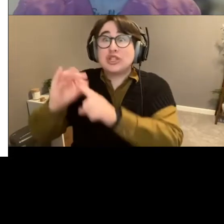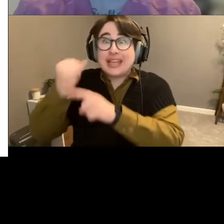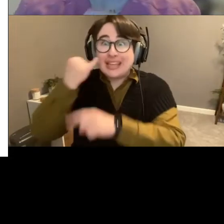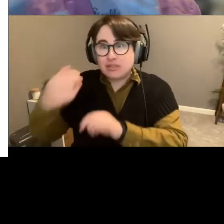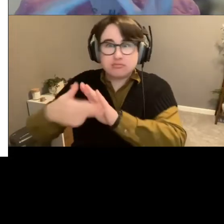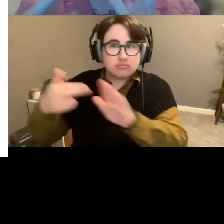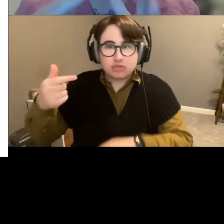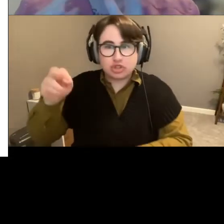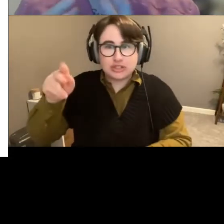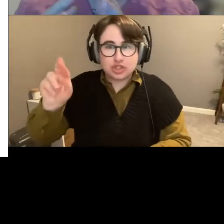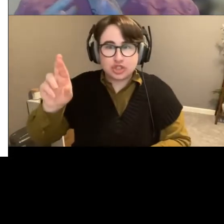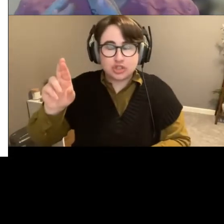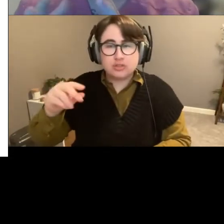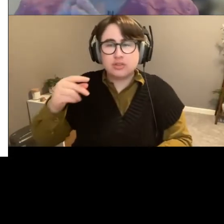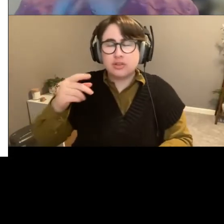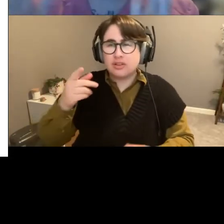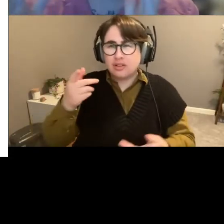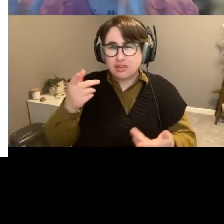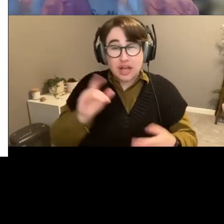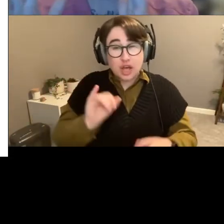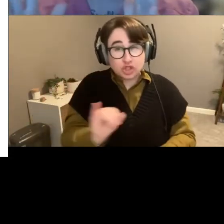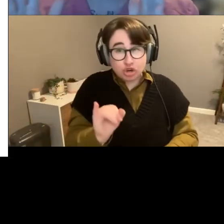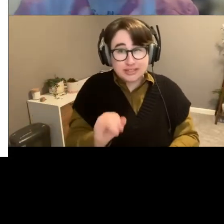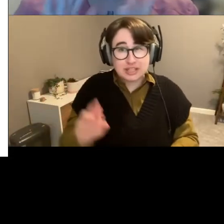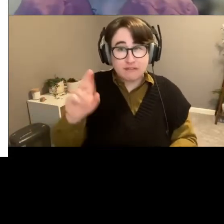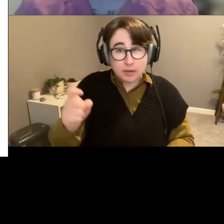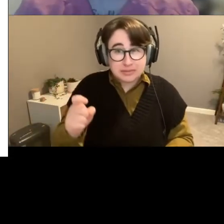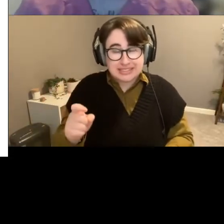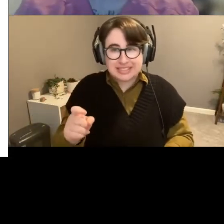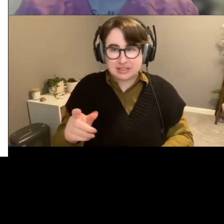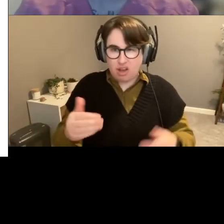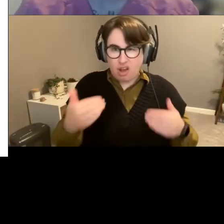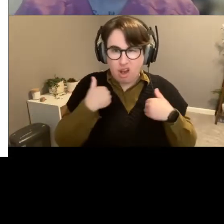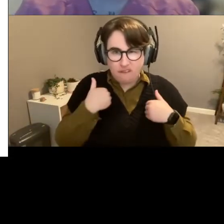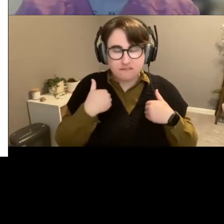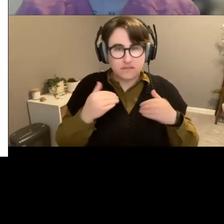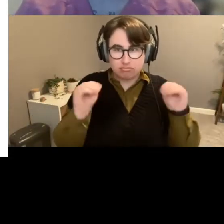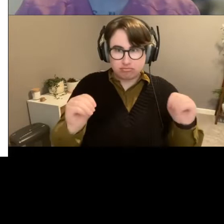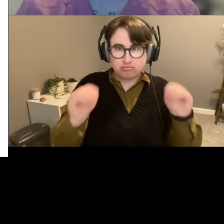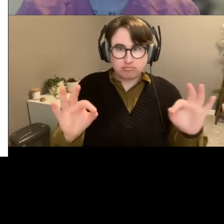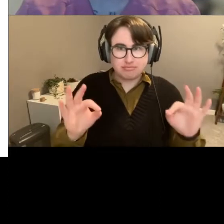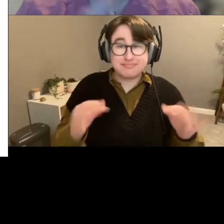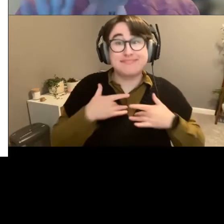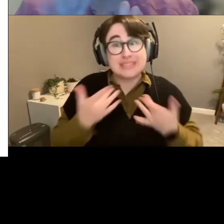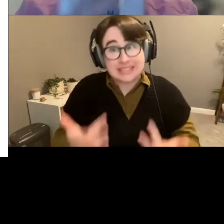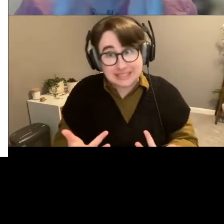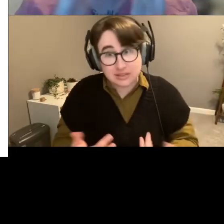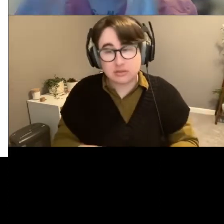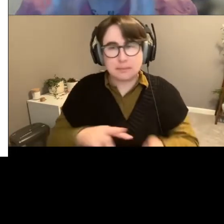because insurances and pharmacies both sometimes will block a prescription and say, I don't know if this